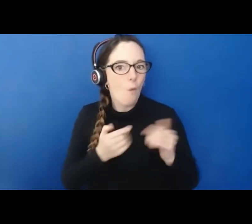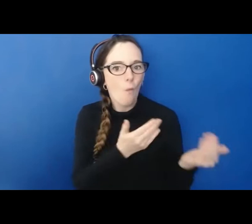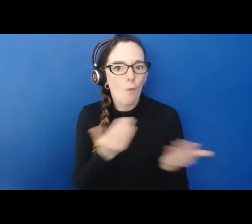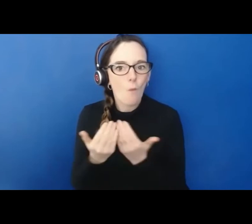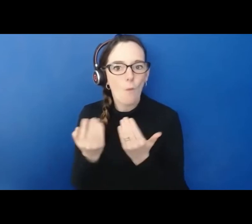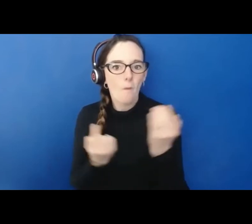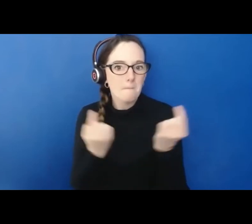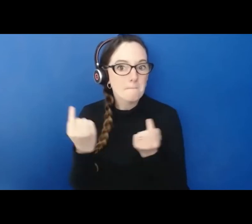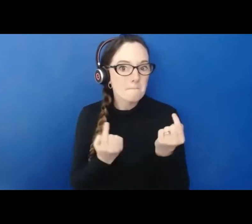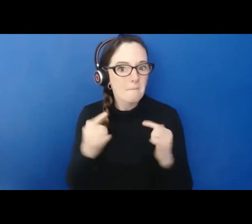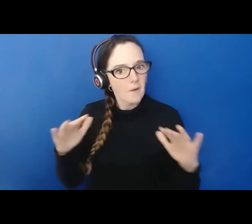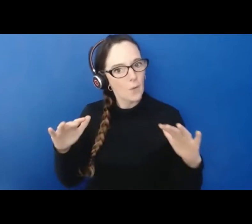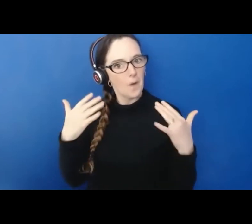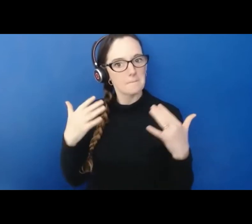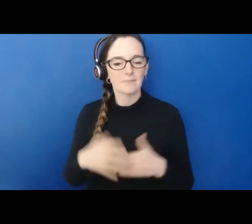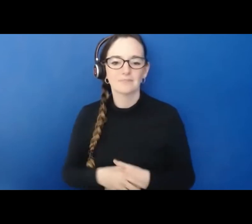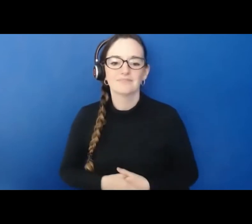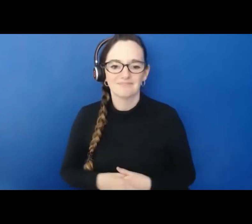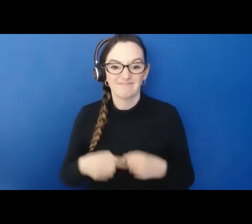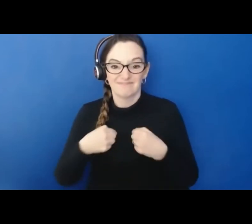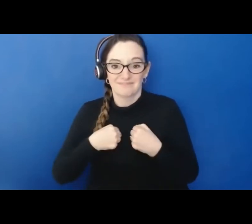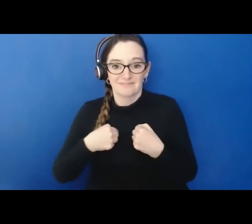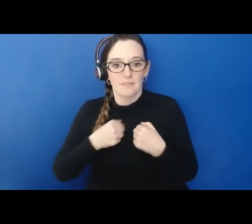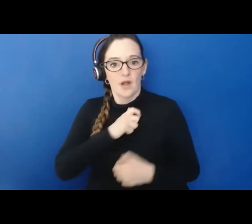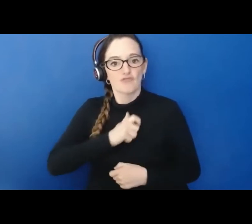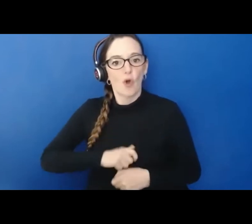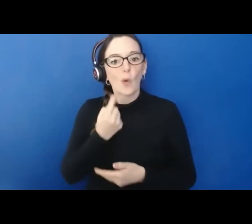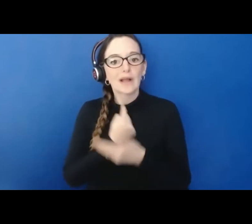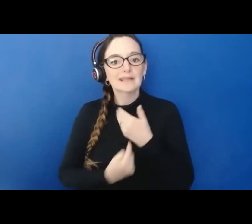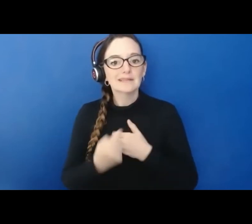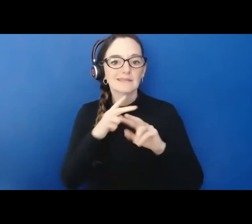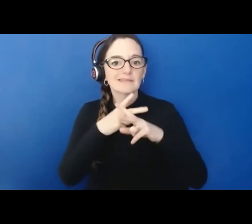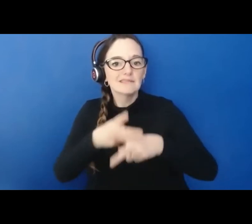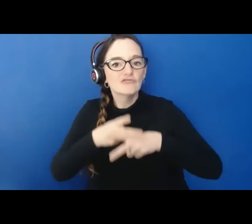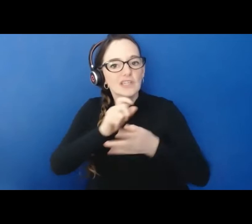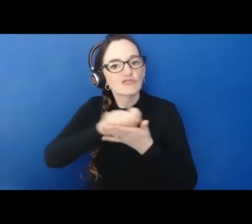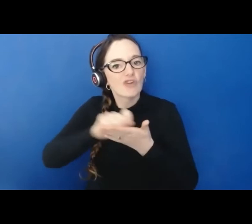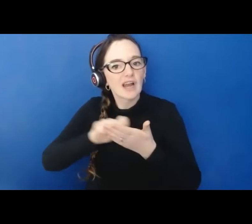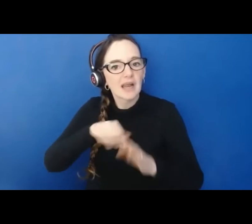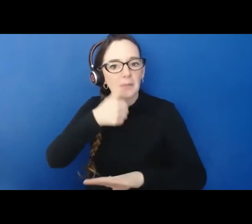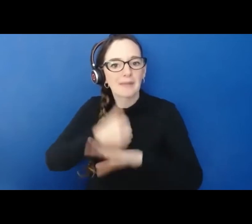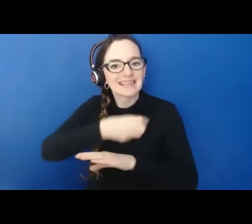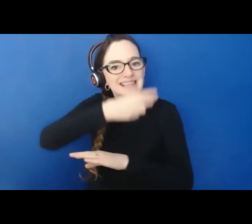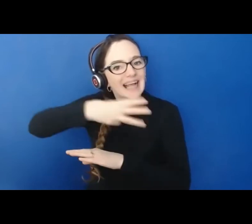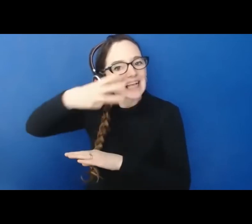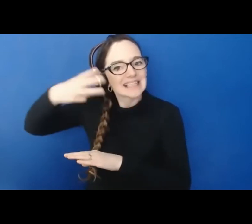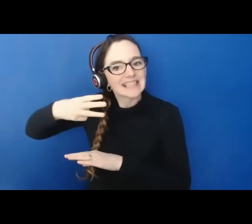event. As Lili says I'm an independent curator and writer based in Essex in the Southeast of England,